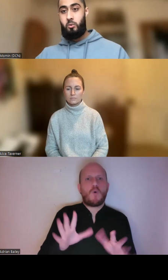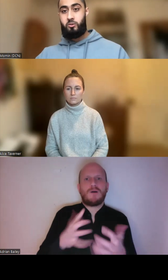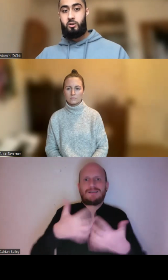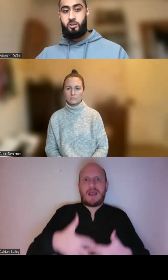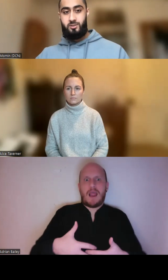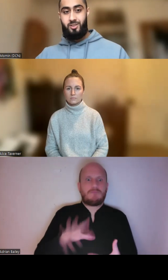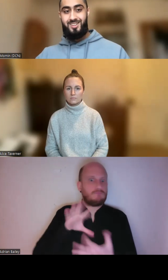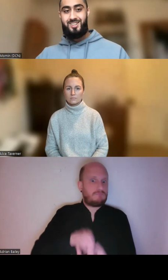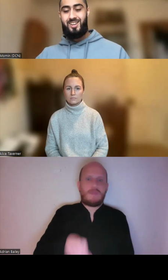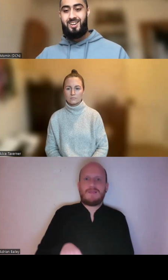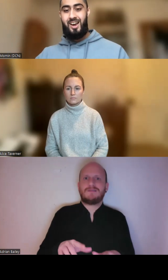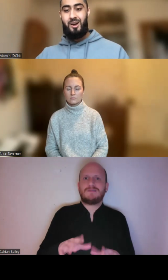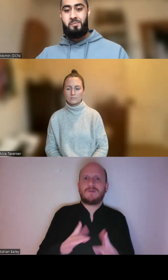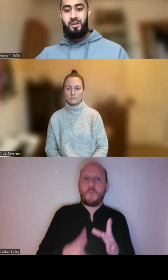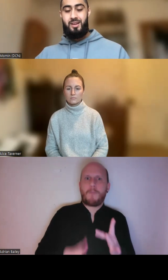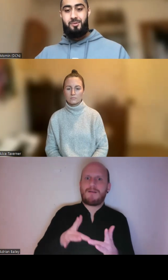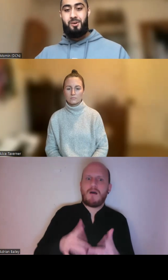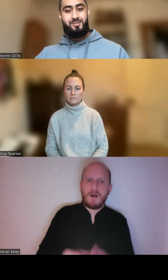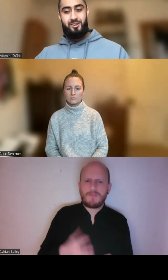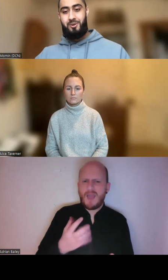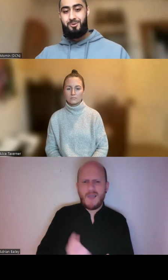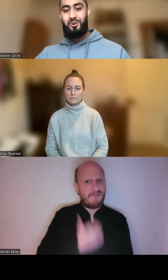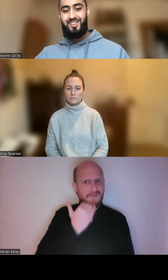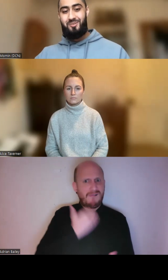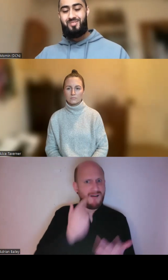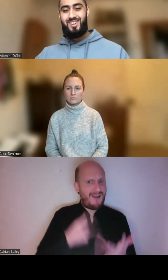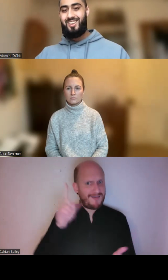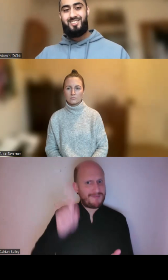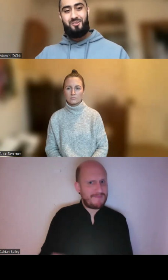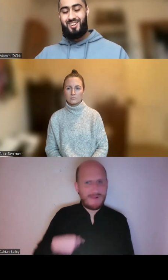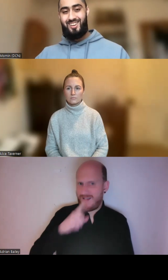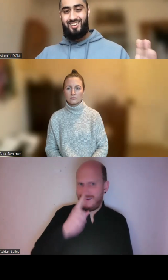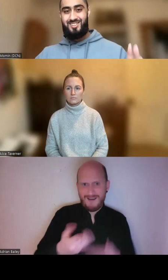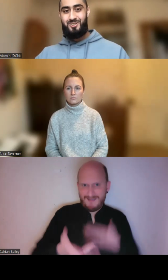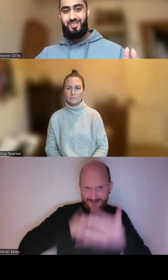We've got tons of others and if I went through all of them, it would take ages.